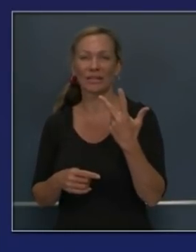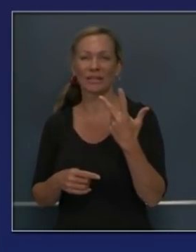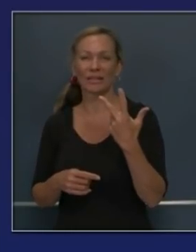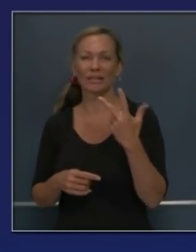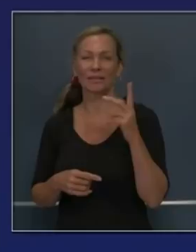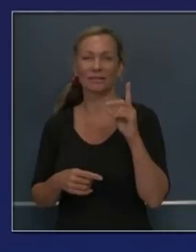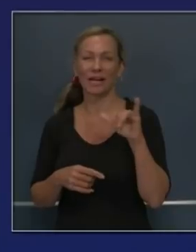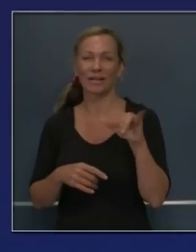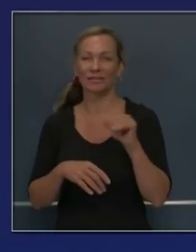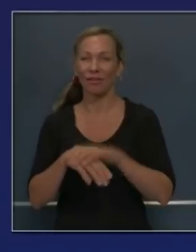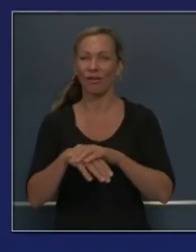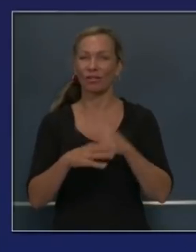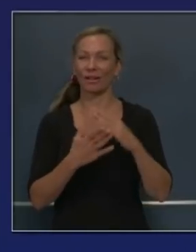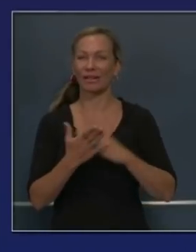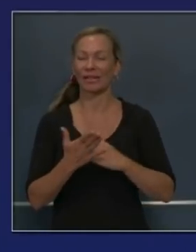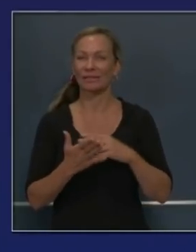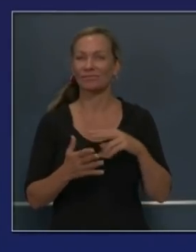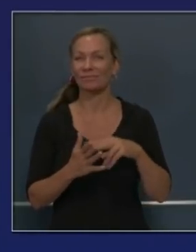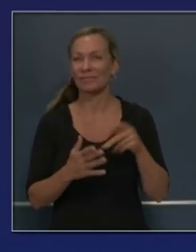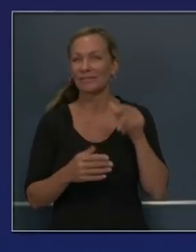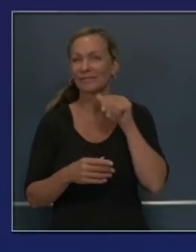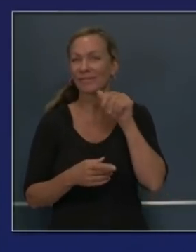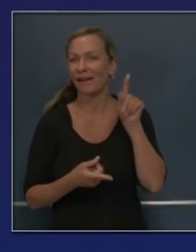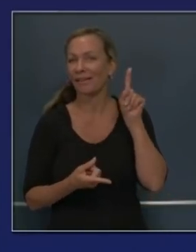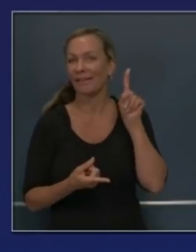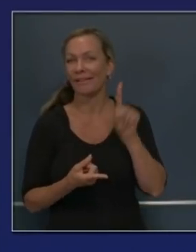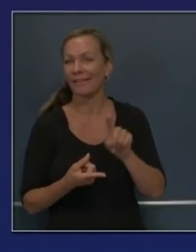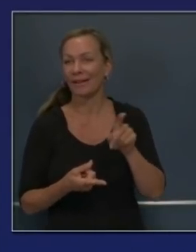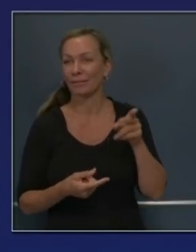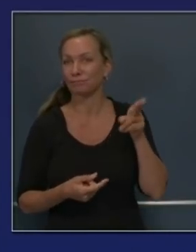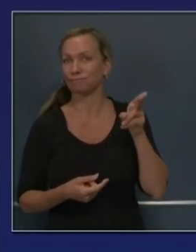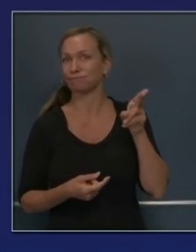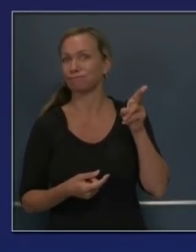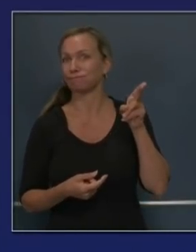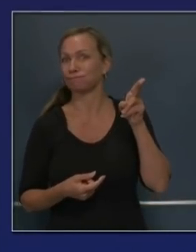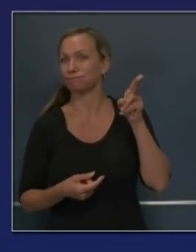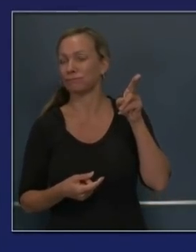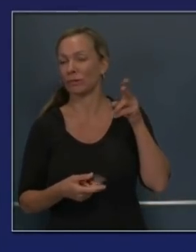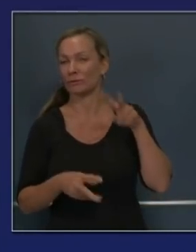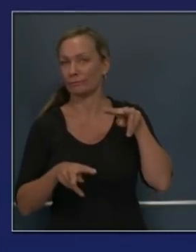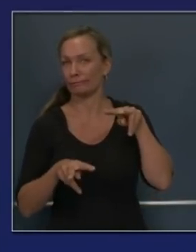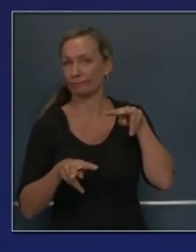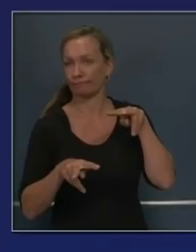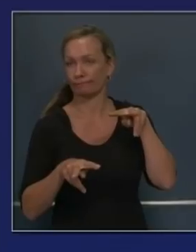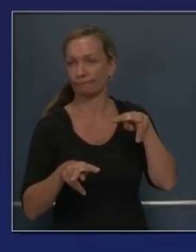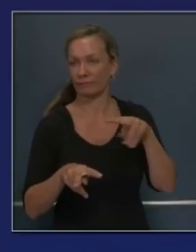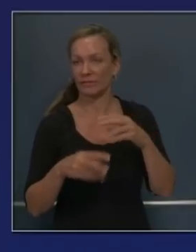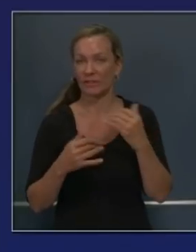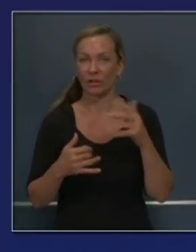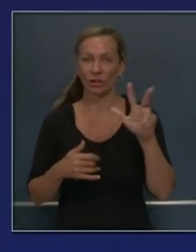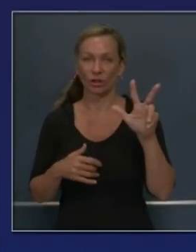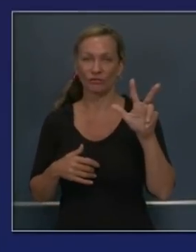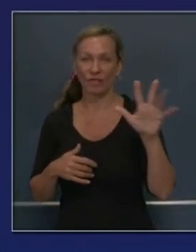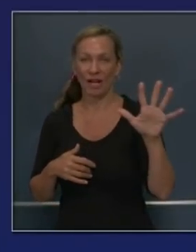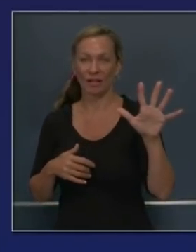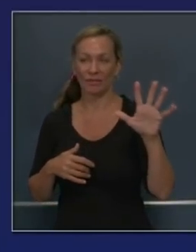ENTIRE ICU SYSTEM. YOU SEE THE SLIDE, IT IS FAMILIAR, THE NUMBER OF COUNTIES ON THE MONITORING LIST FOR THREE DAYS, WHAT IS NOT AS FAMILIAR IS THAT